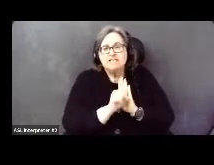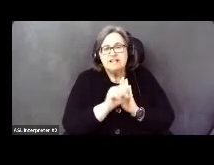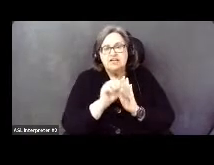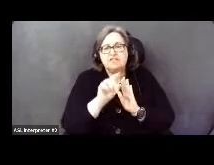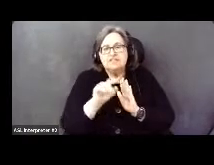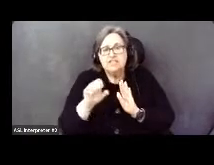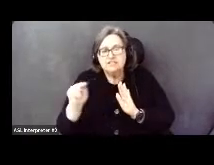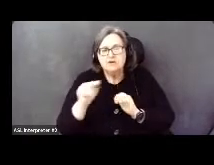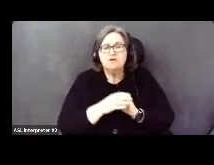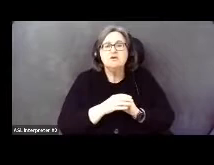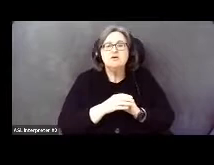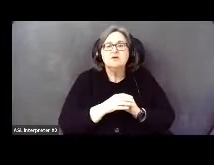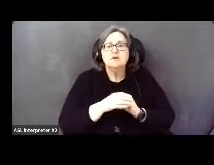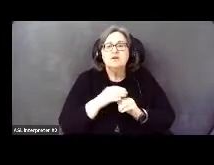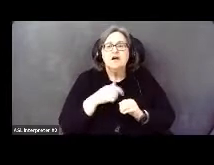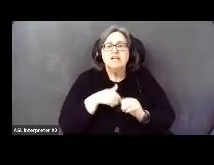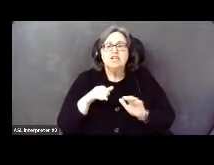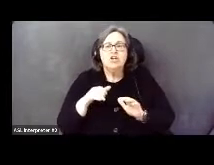go point, counterpoint with a